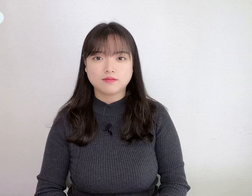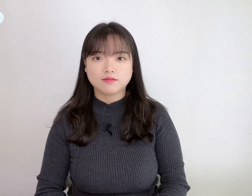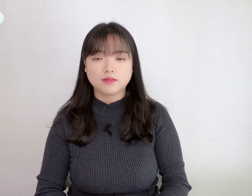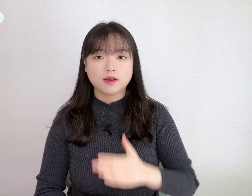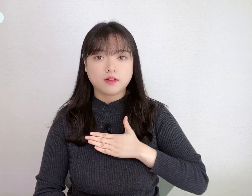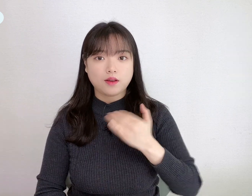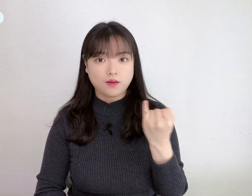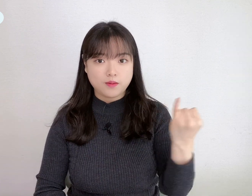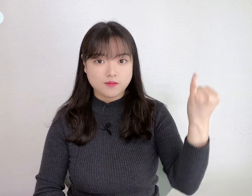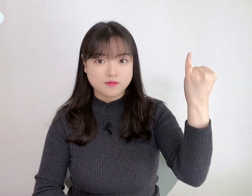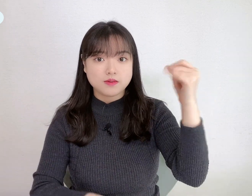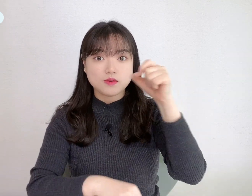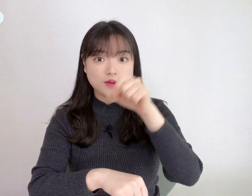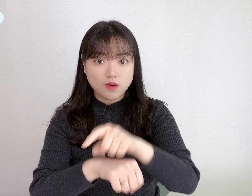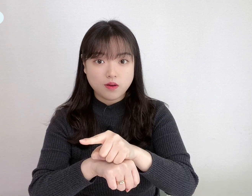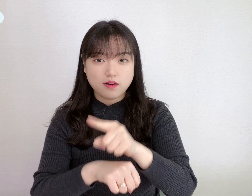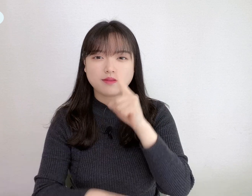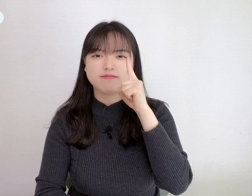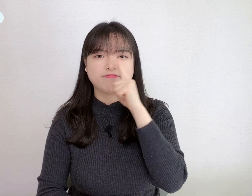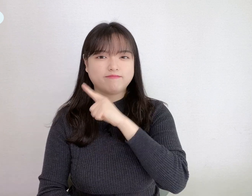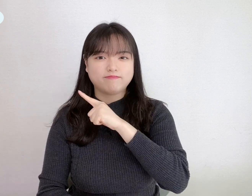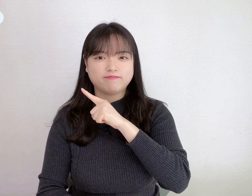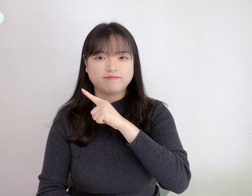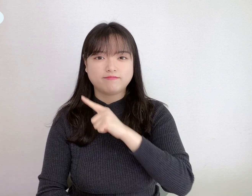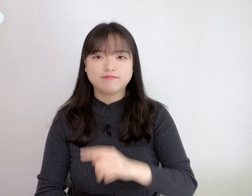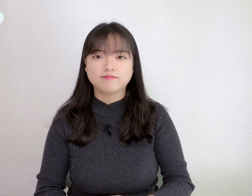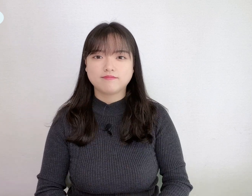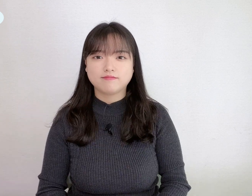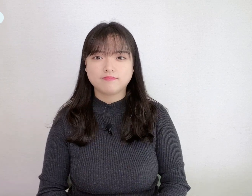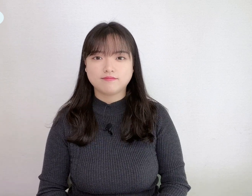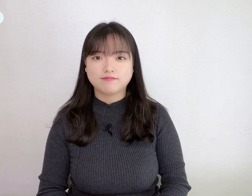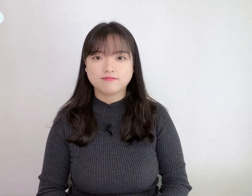my sister has a bad personality ( me + older sister + personality + bad )